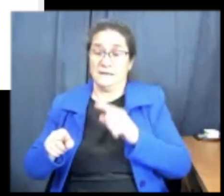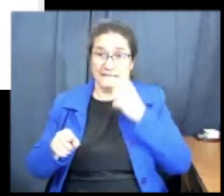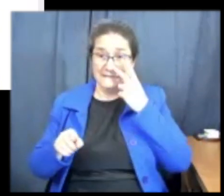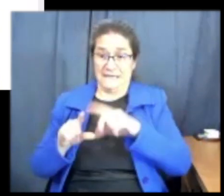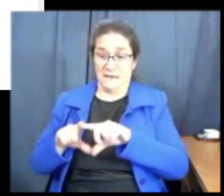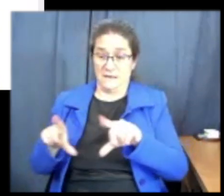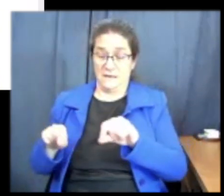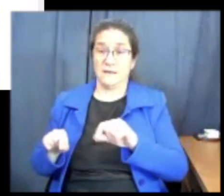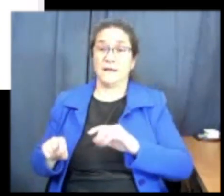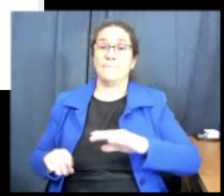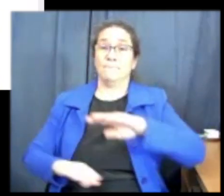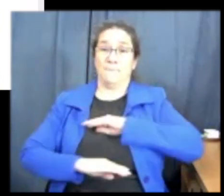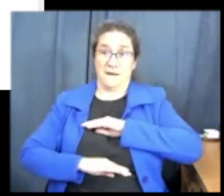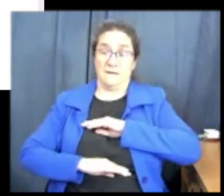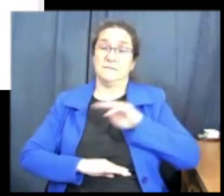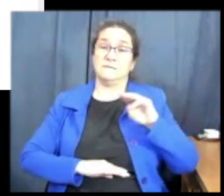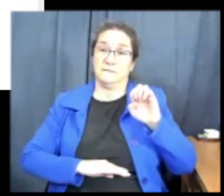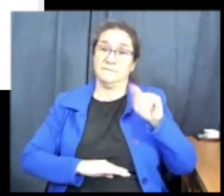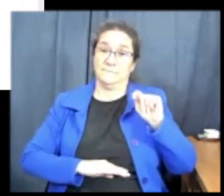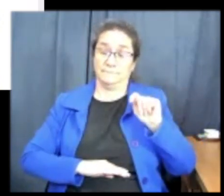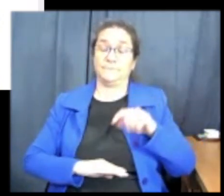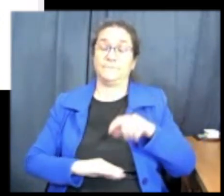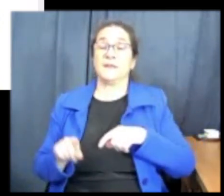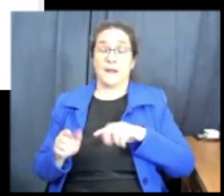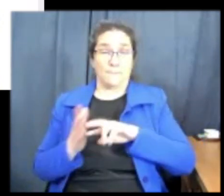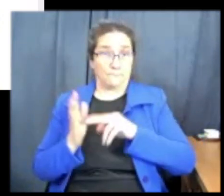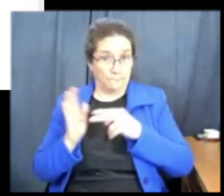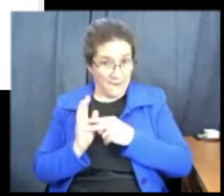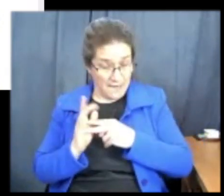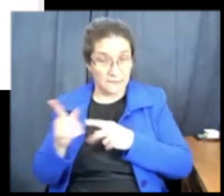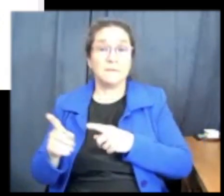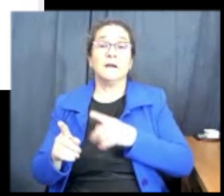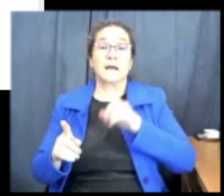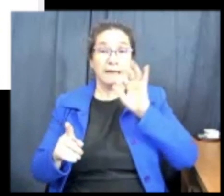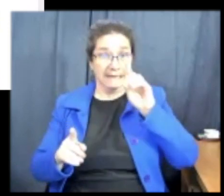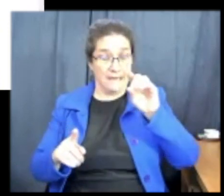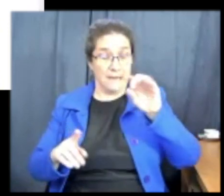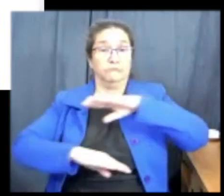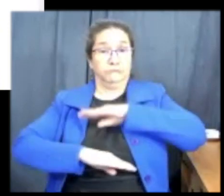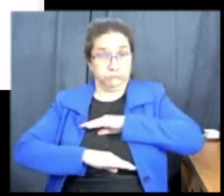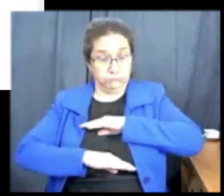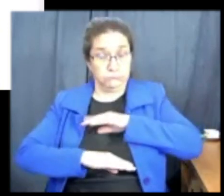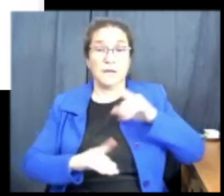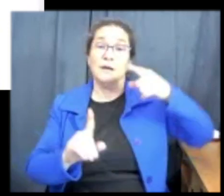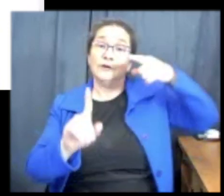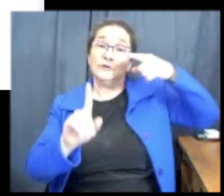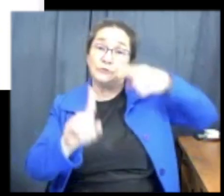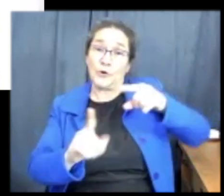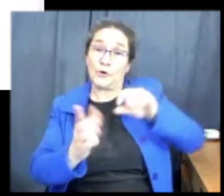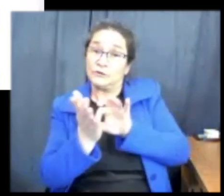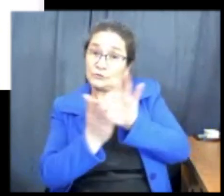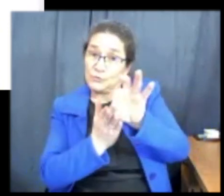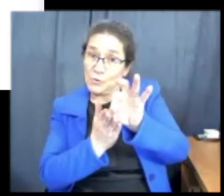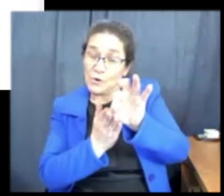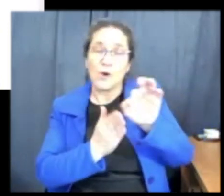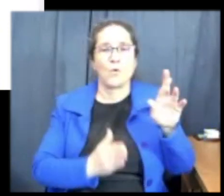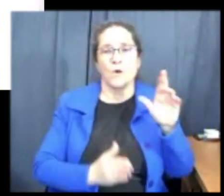that means is whether or not the district hit the target score and if they did not they have a not met